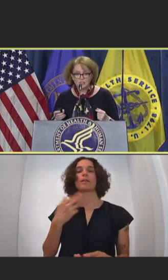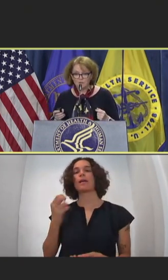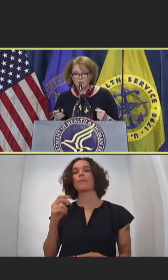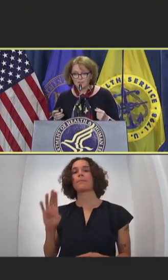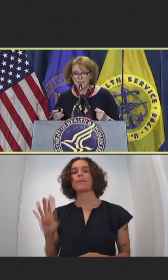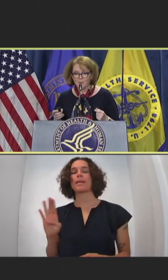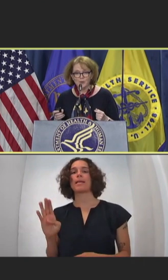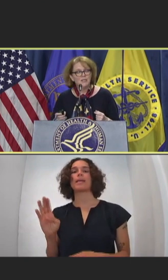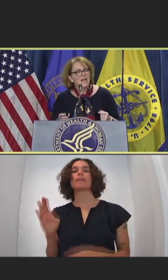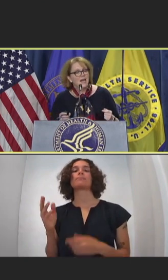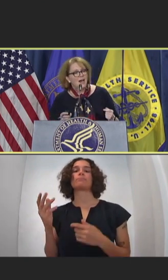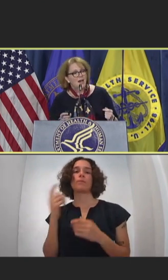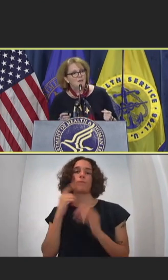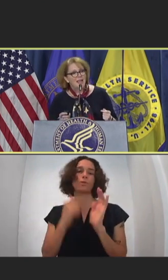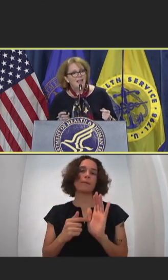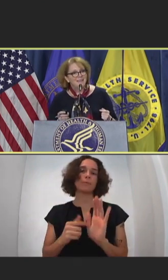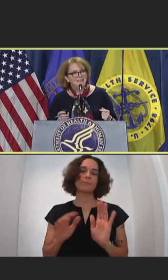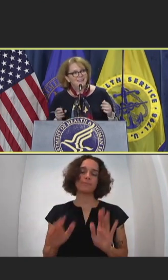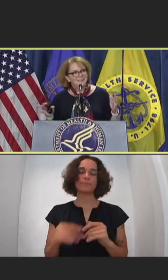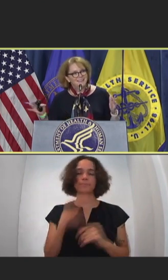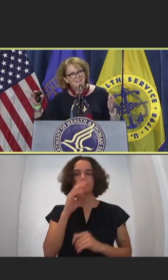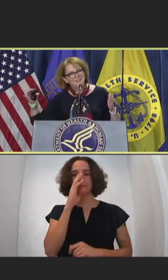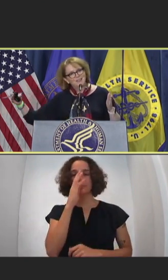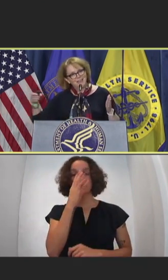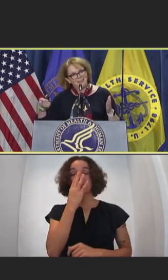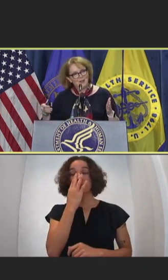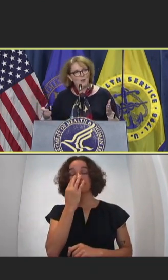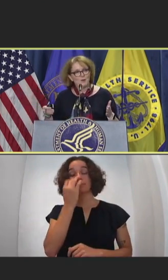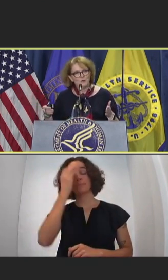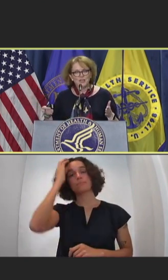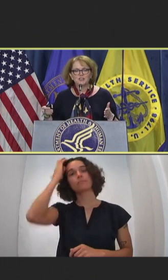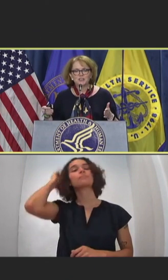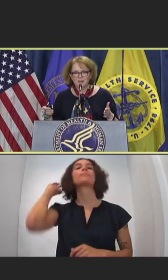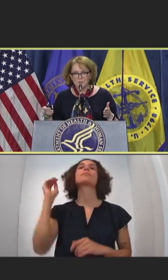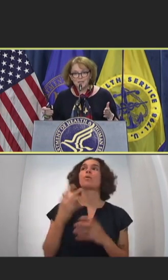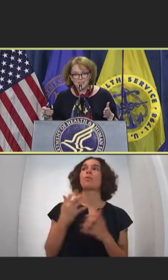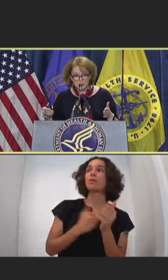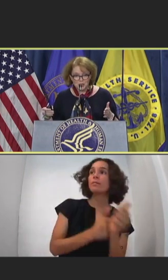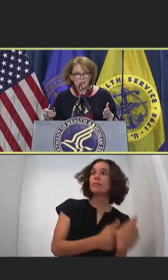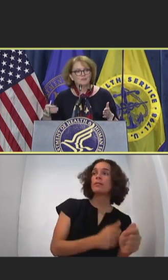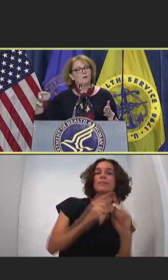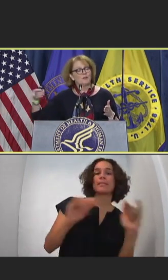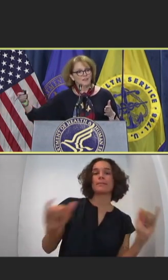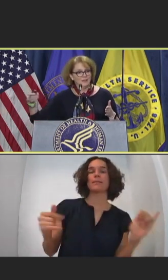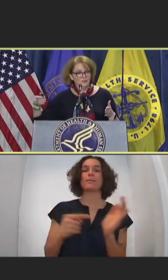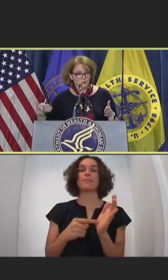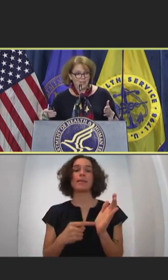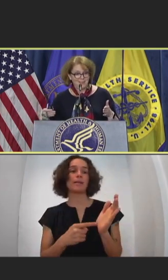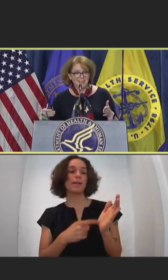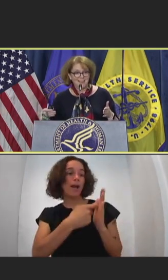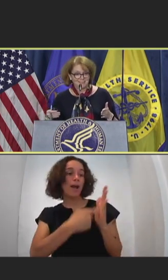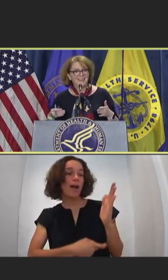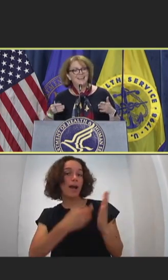for example. And yet they're getting a rejection on the billing charge for the screening test.